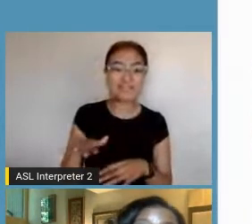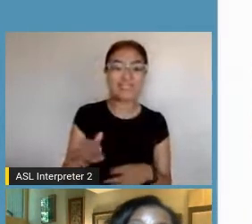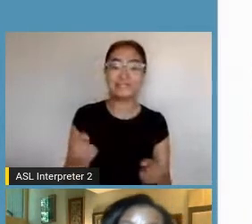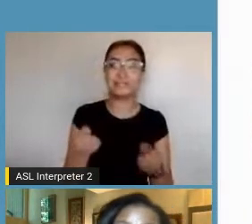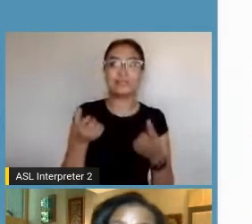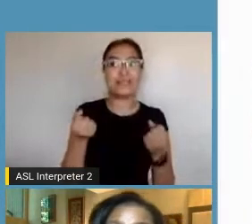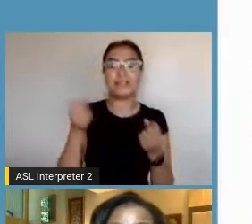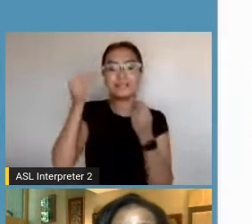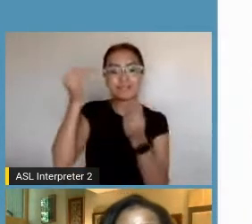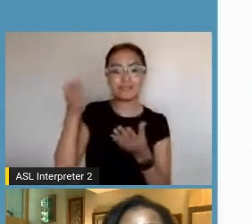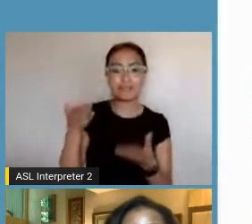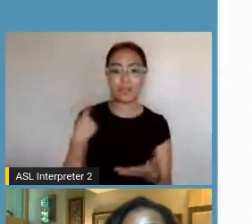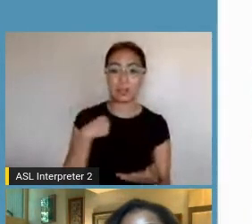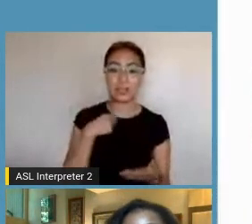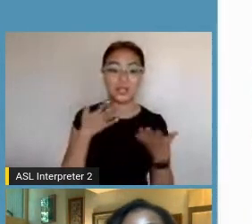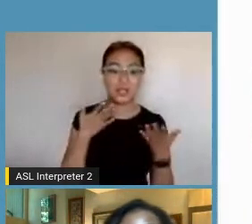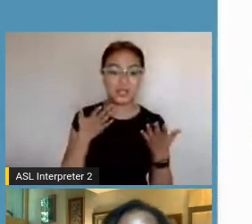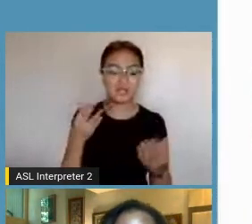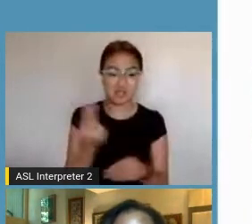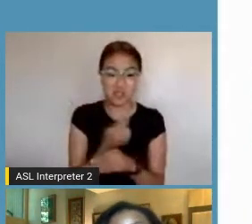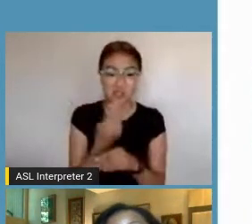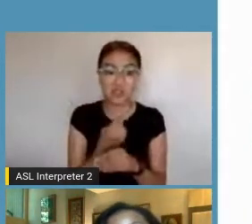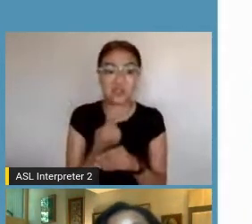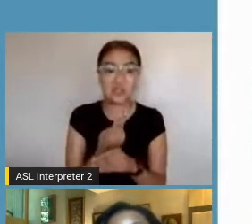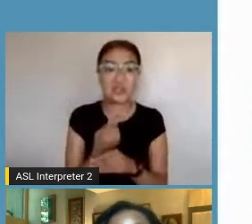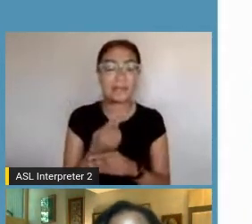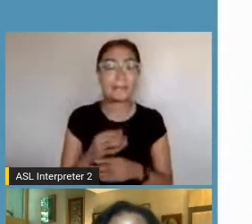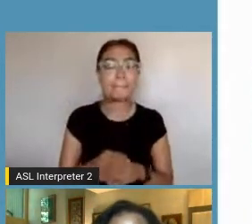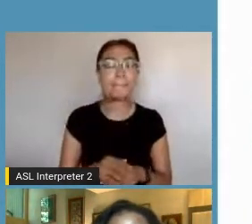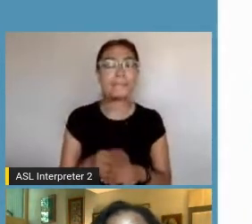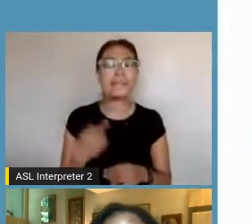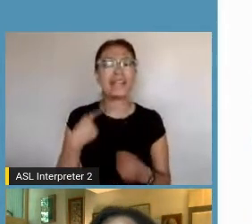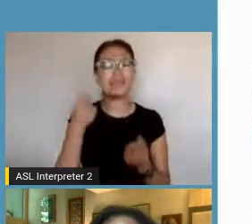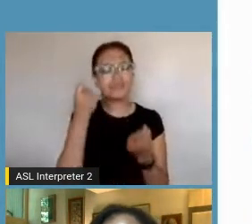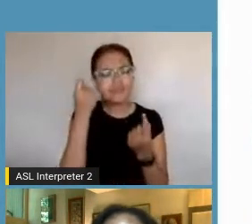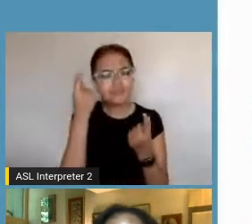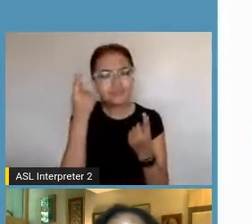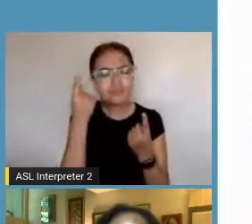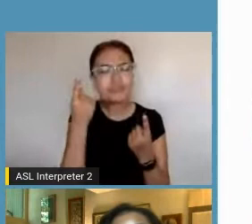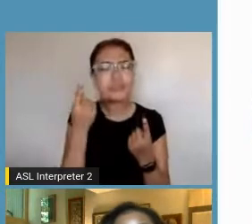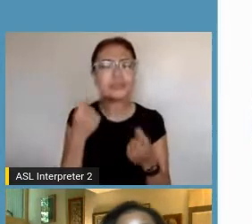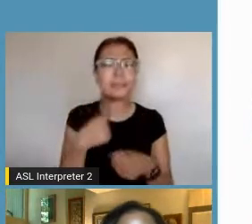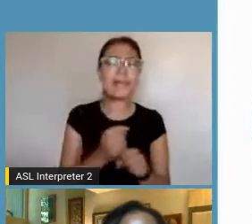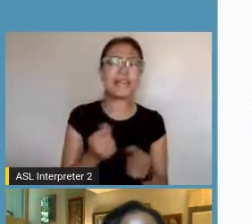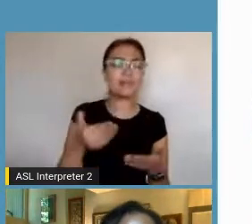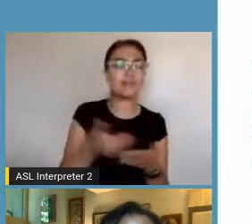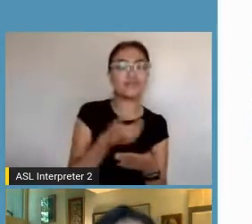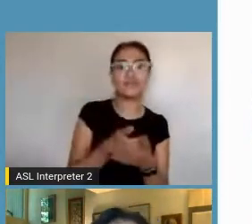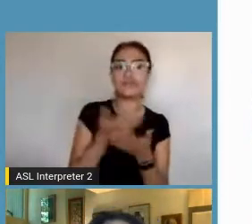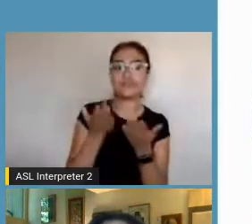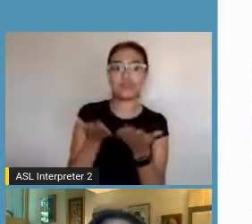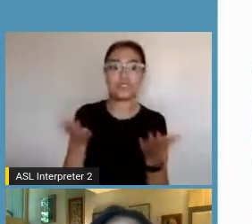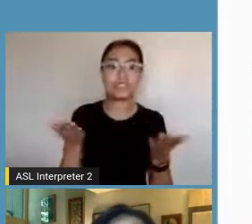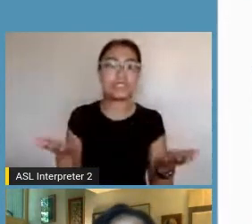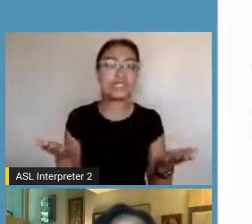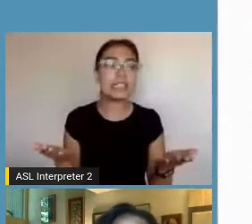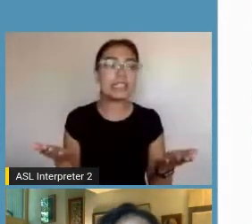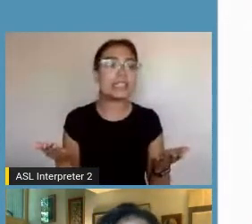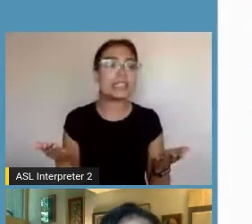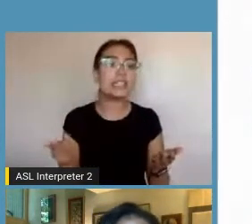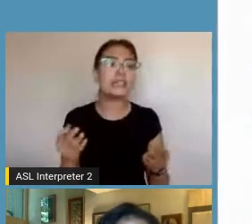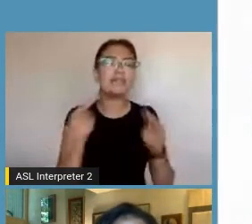space, from what I understand, they are making innovations with it so museums use collection